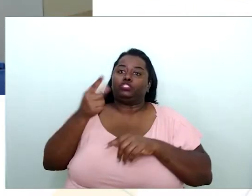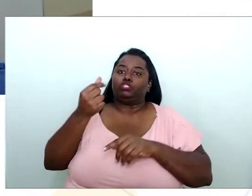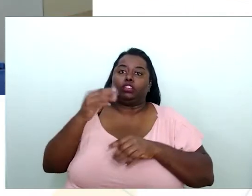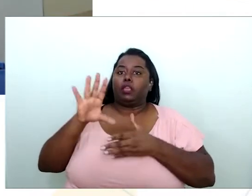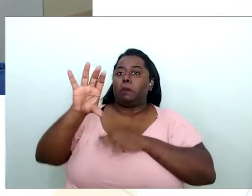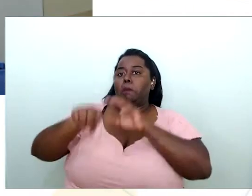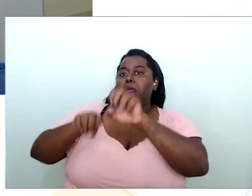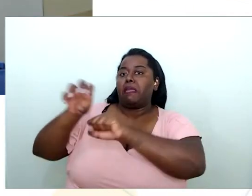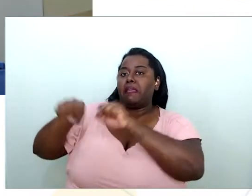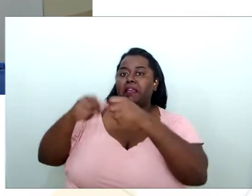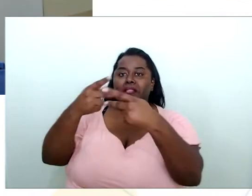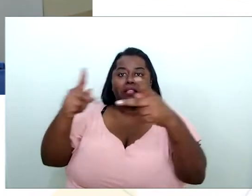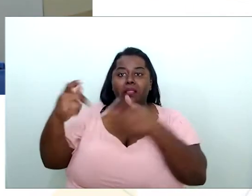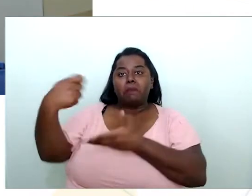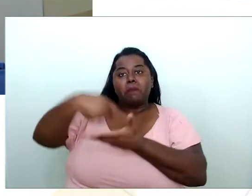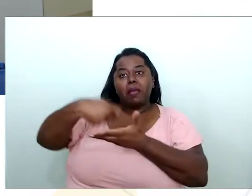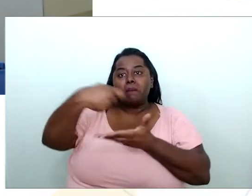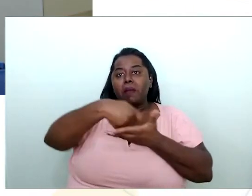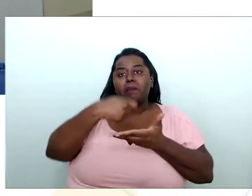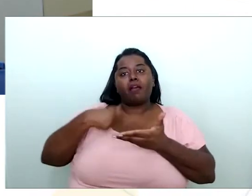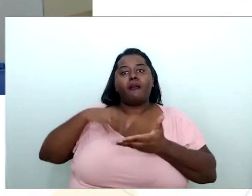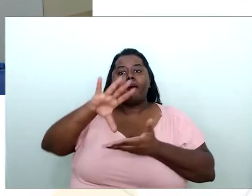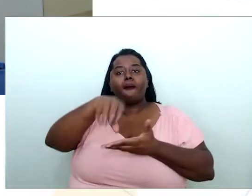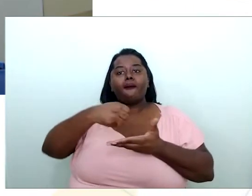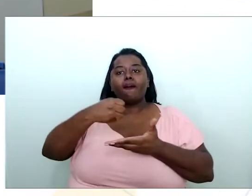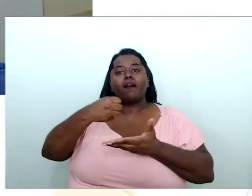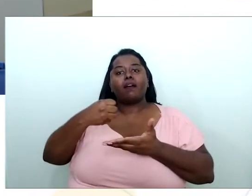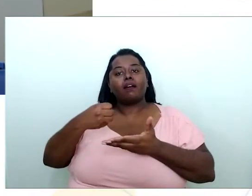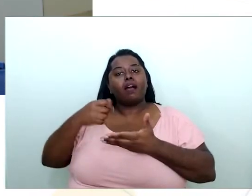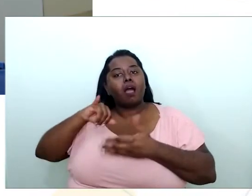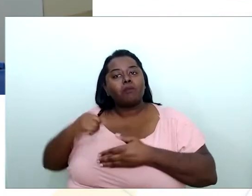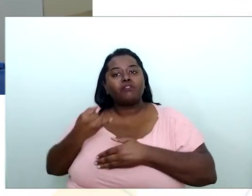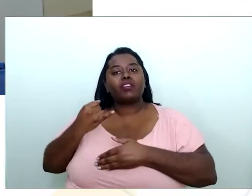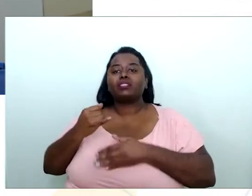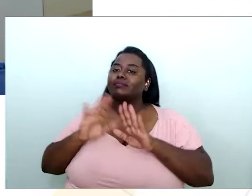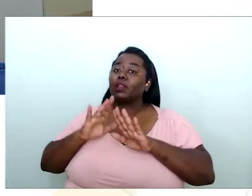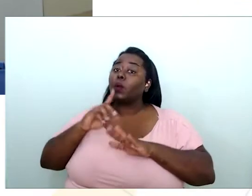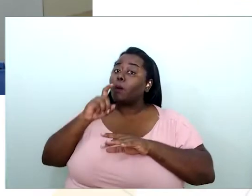came to you because you said you're going to offer it, but now you're not